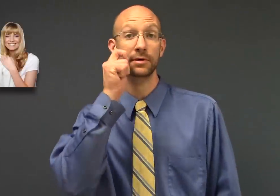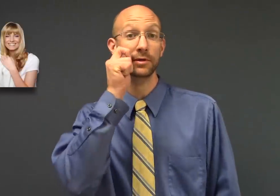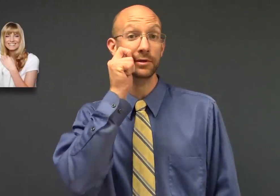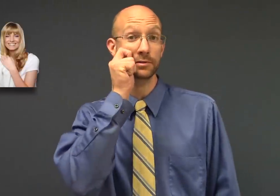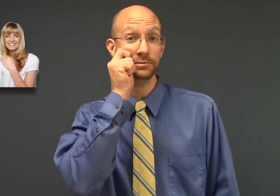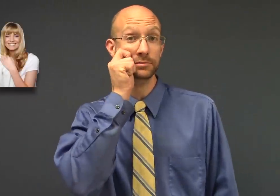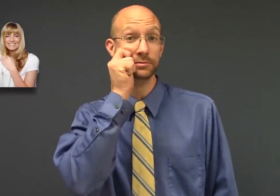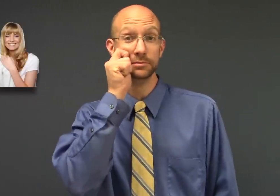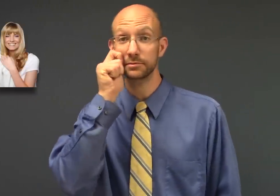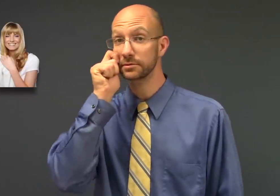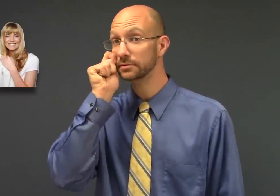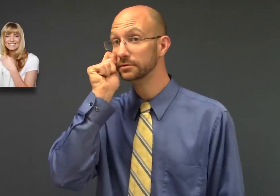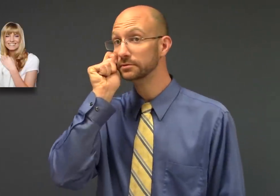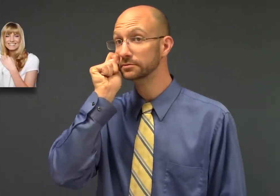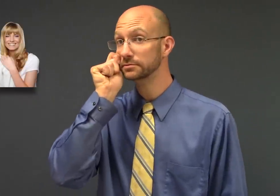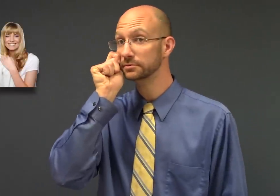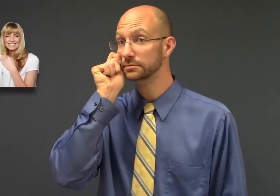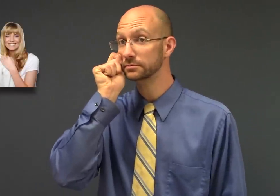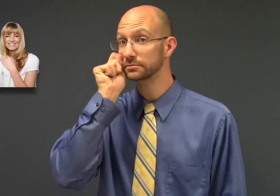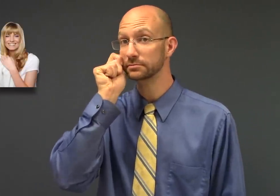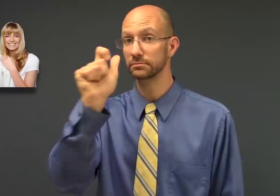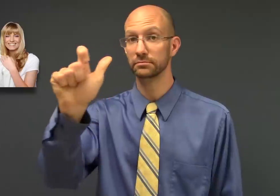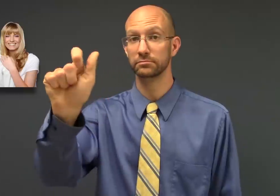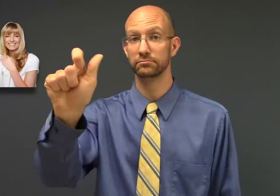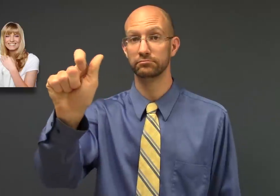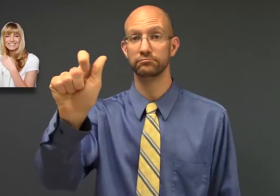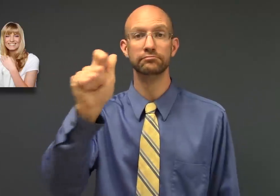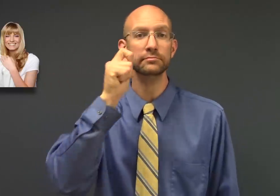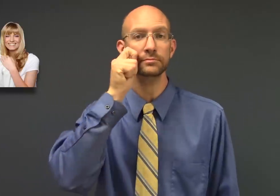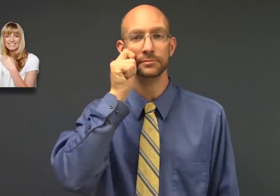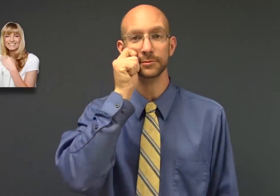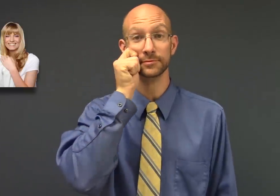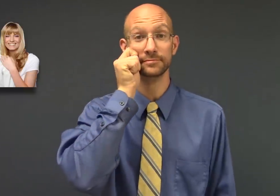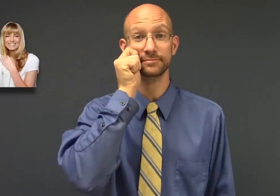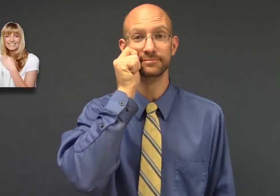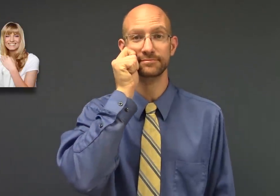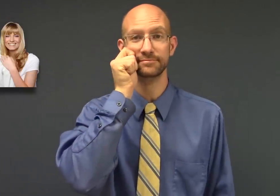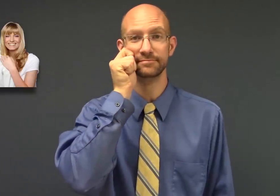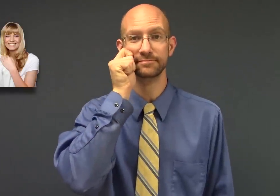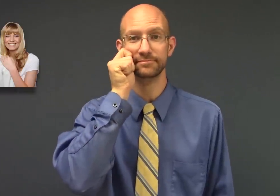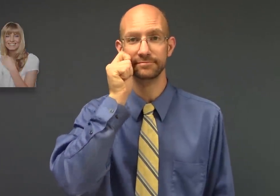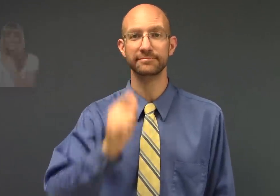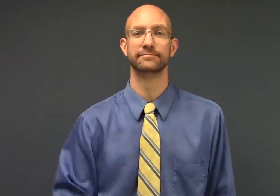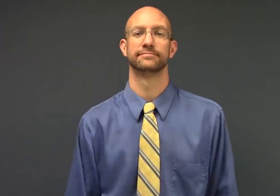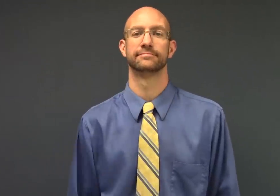ETHNICITY